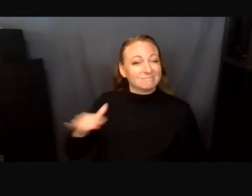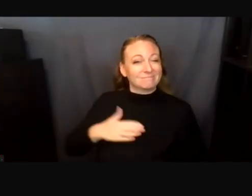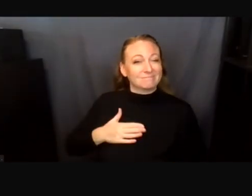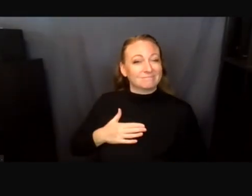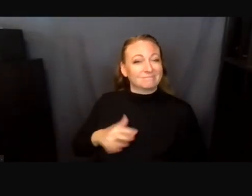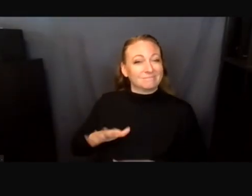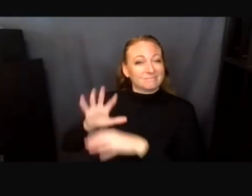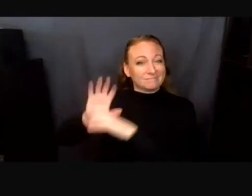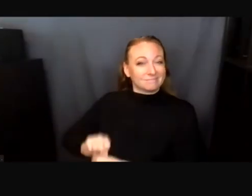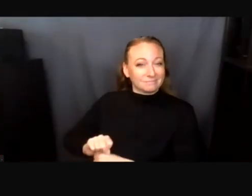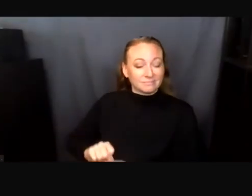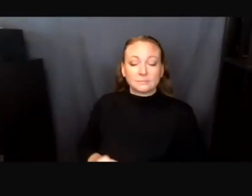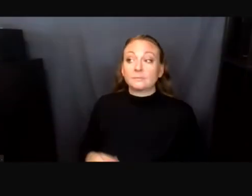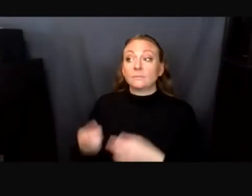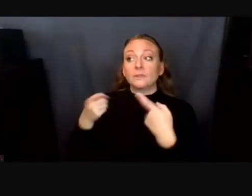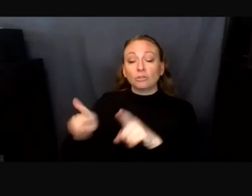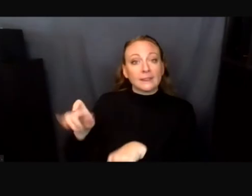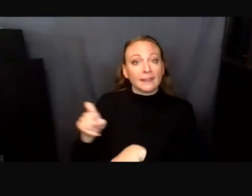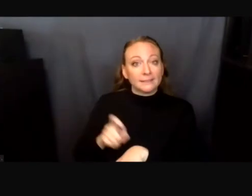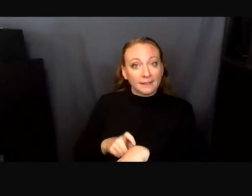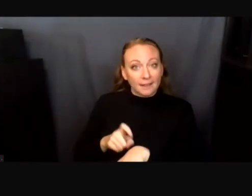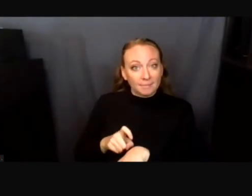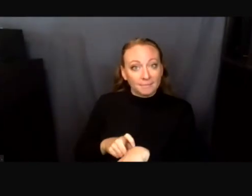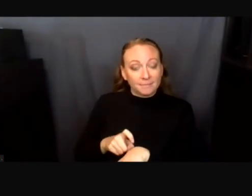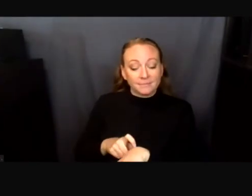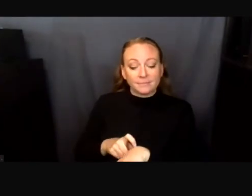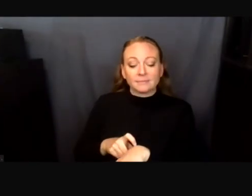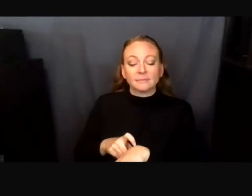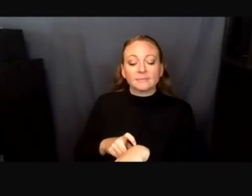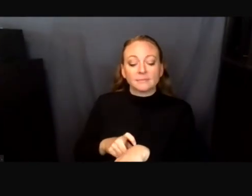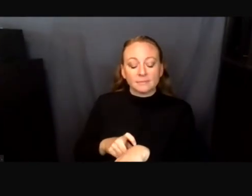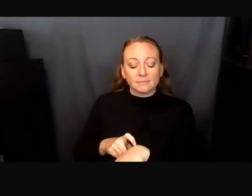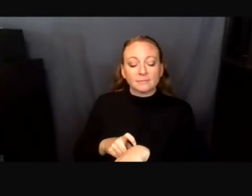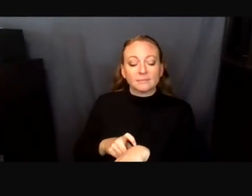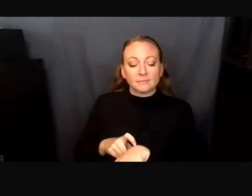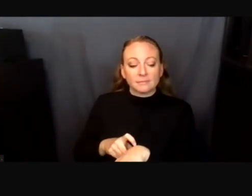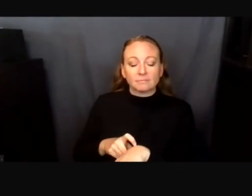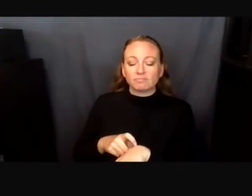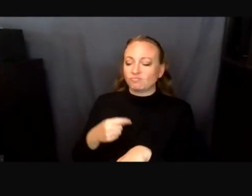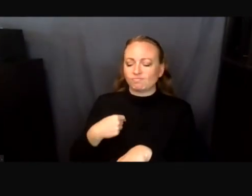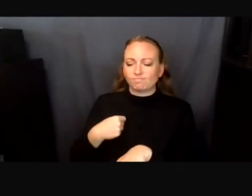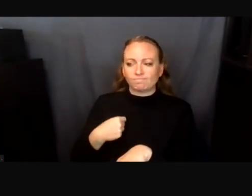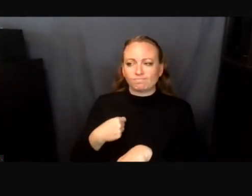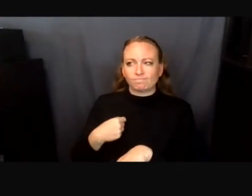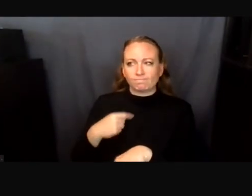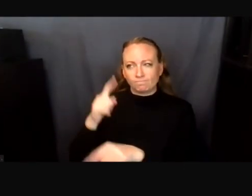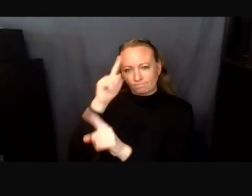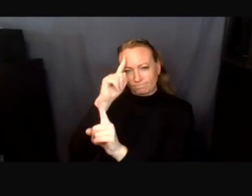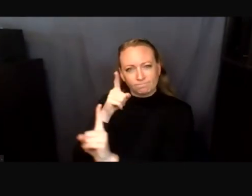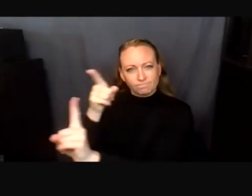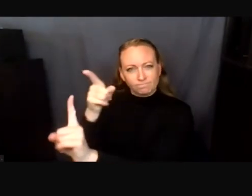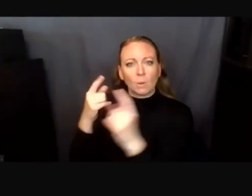And during that period of time, I was determined to be a trial lawyer.